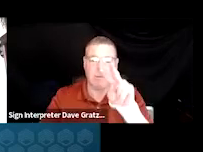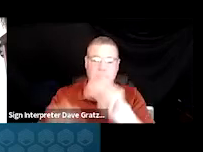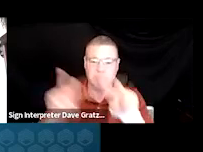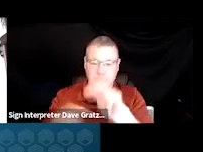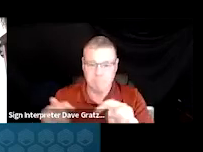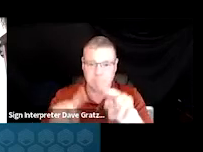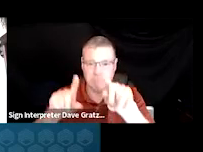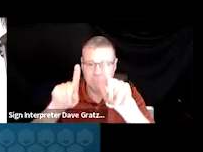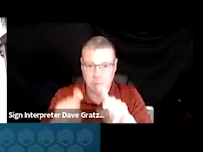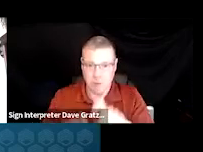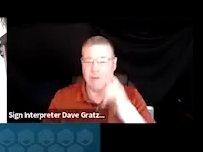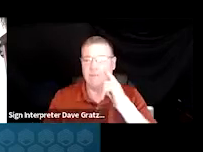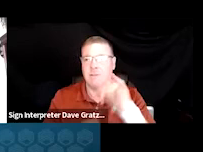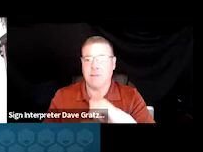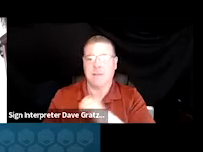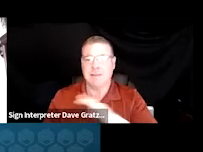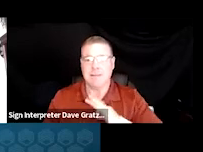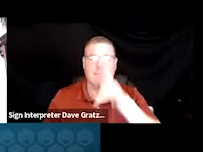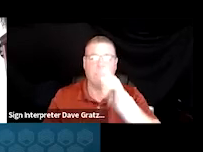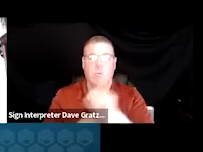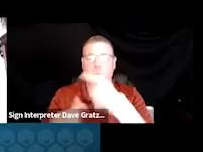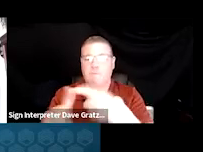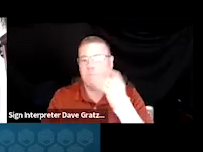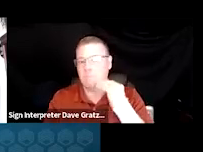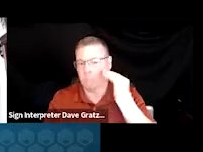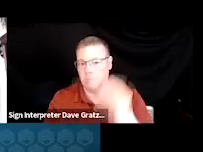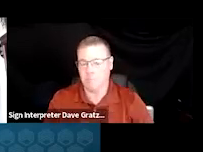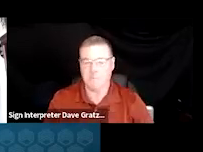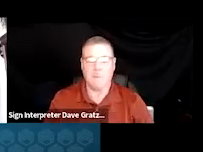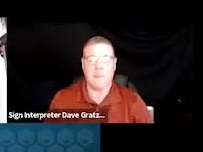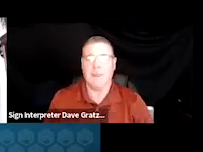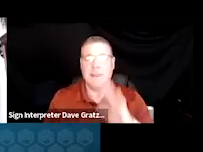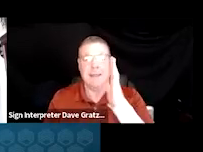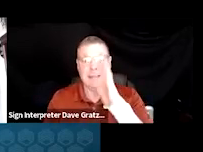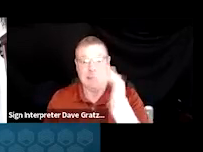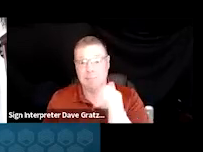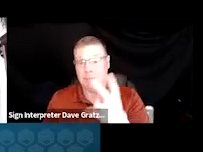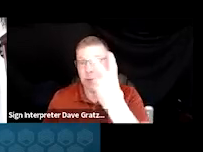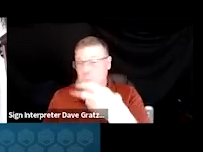for our staff who were working remotely. You know, it feels like forever ago, but it was really only two years ago.